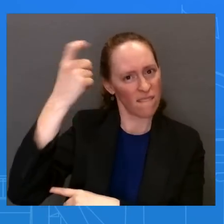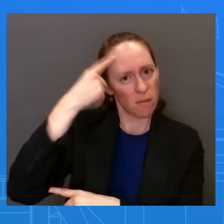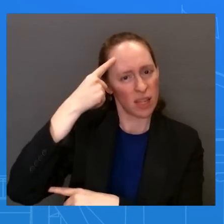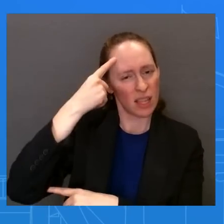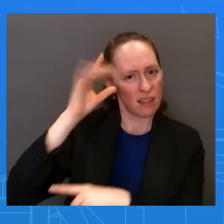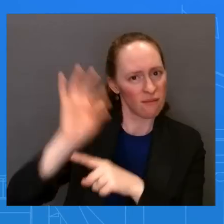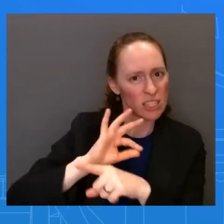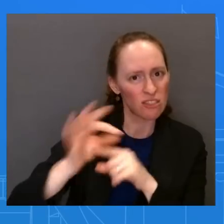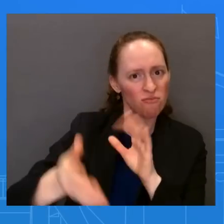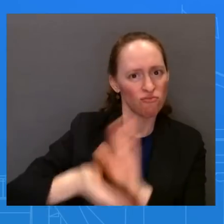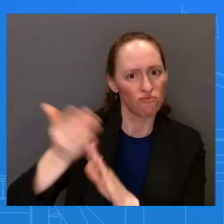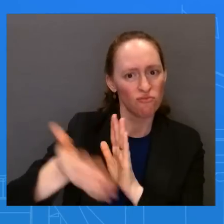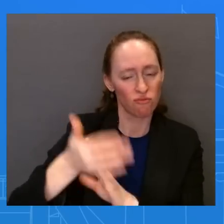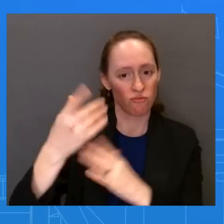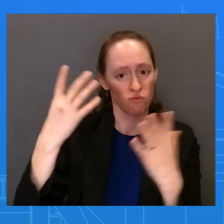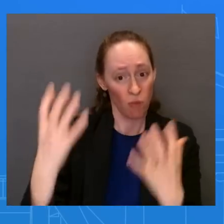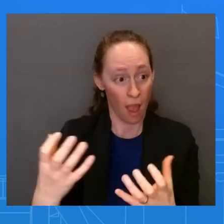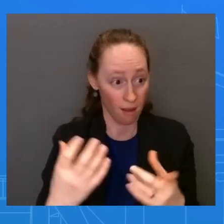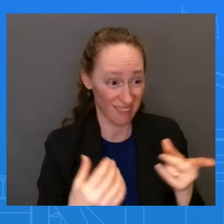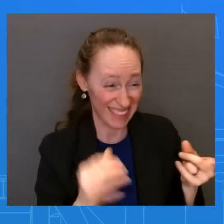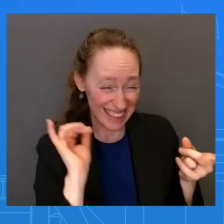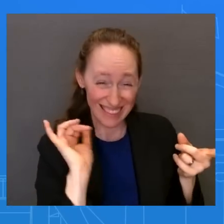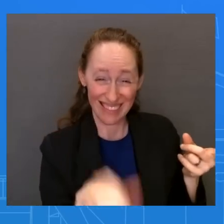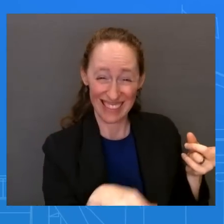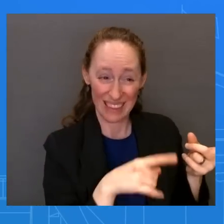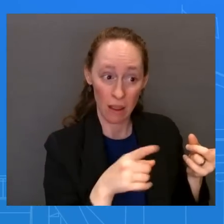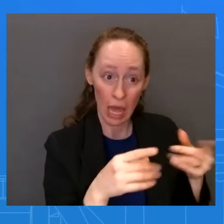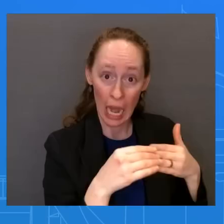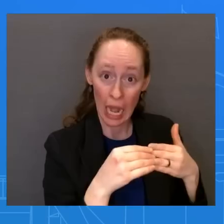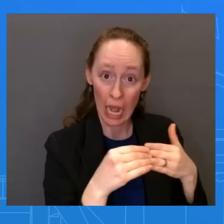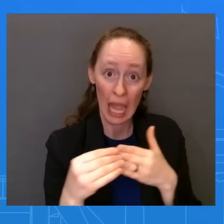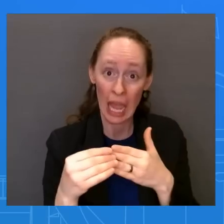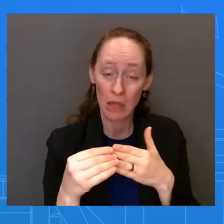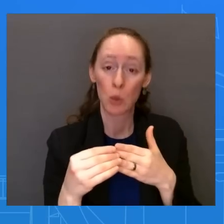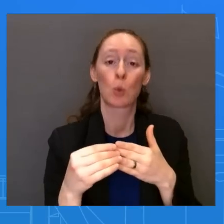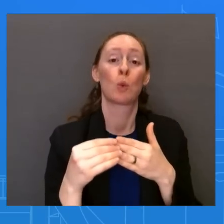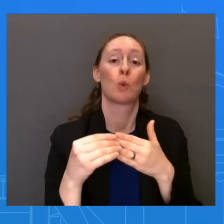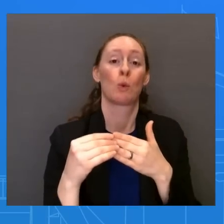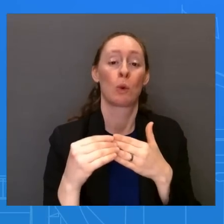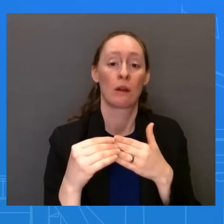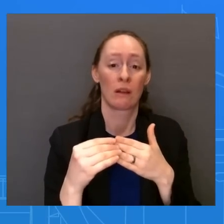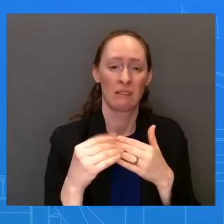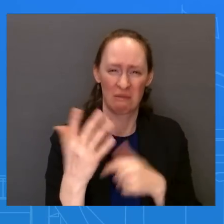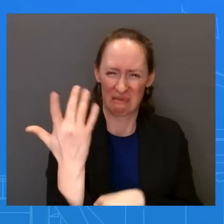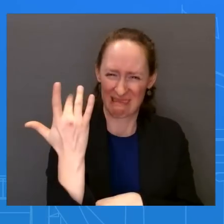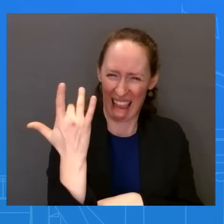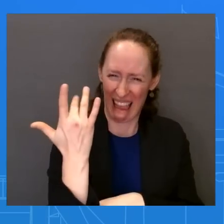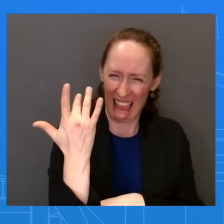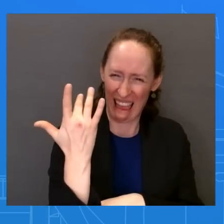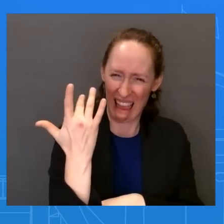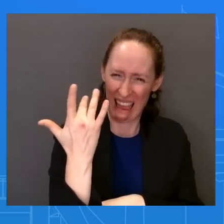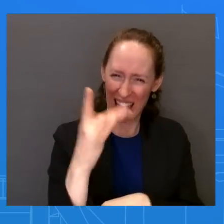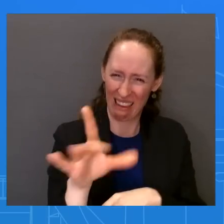They should have to explain why allowing these individuals to serve on these committees and come clean with the American people